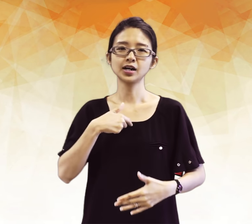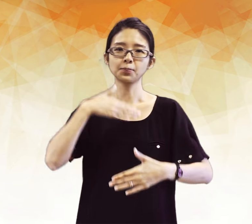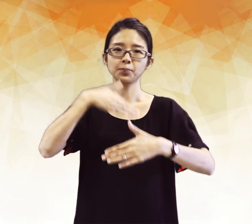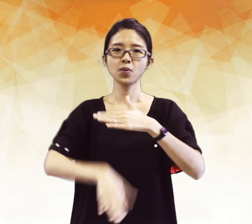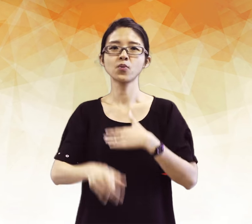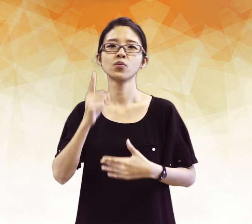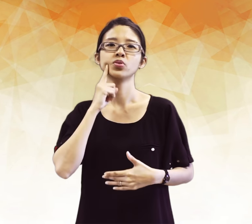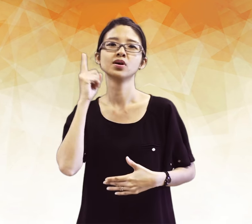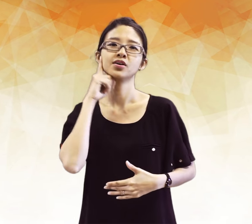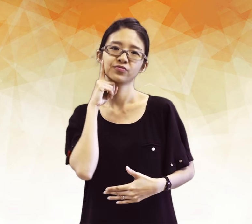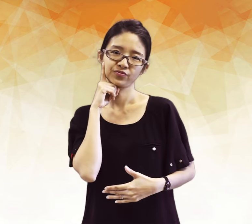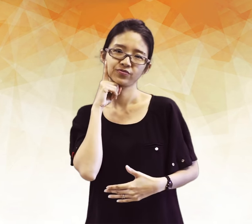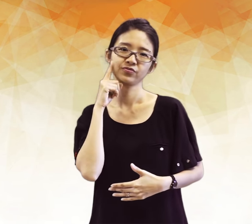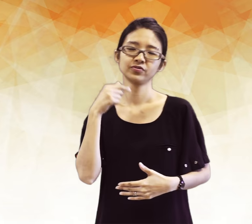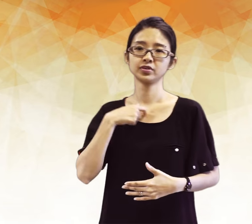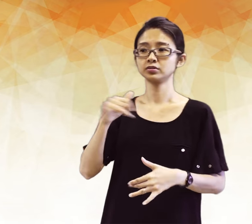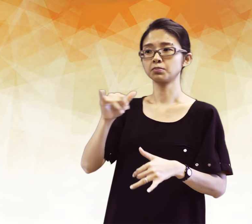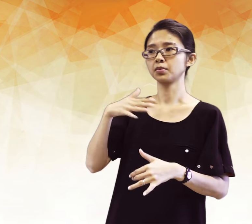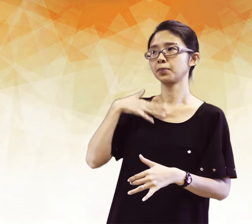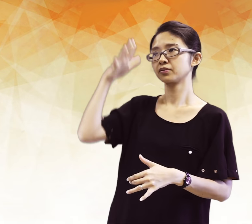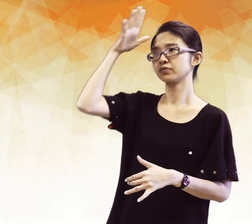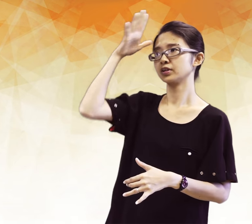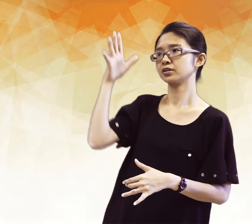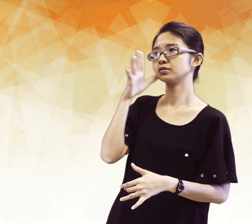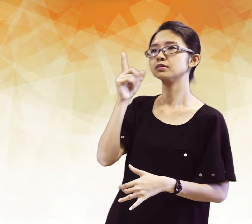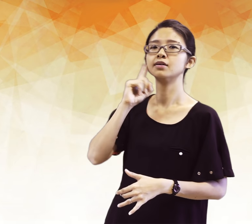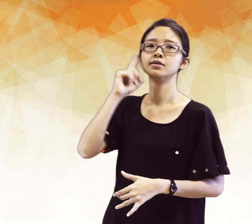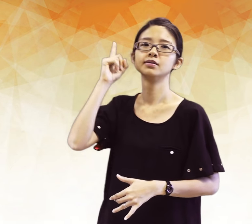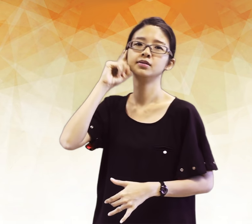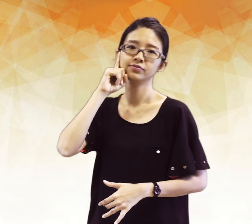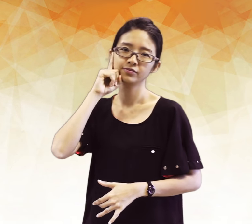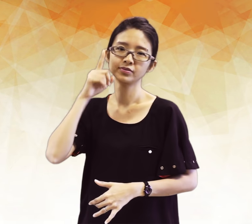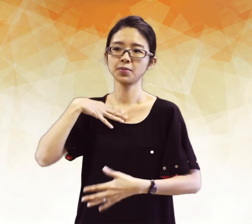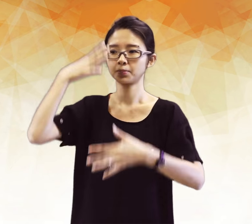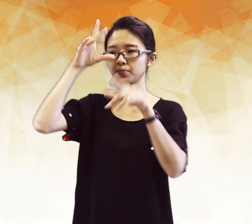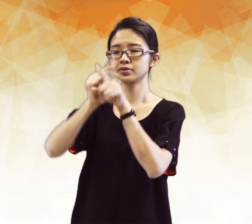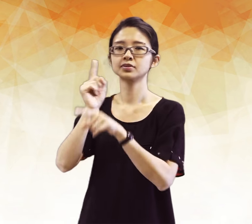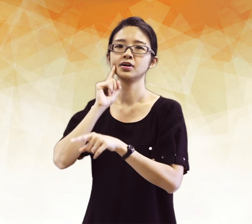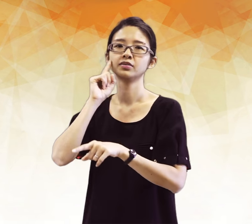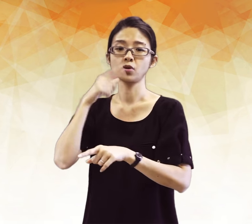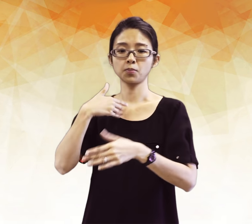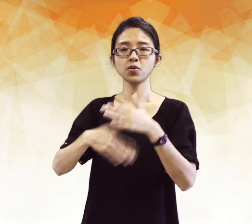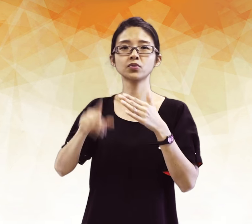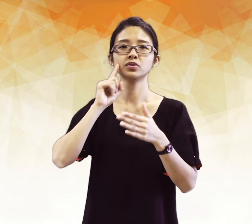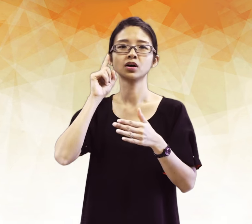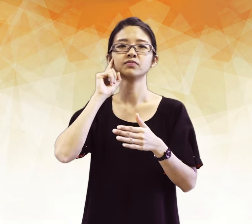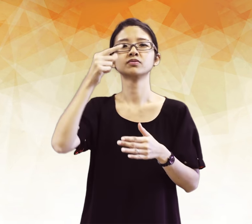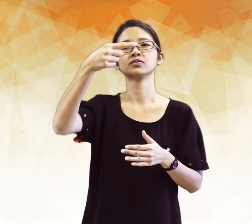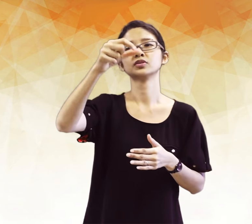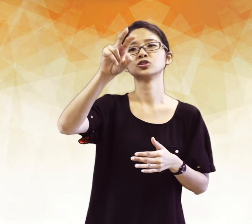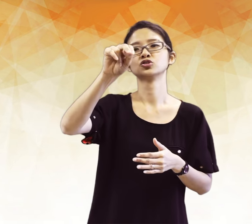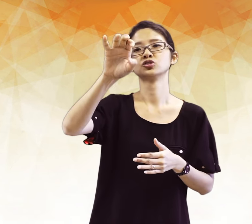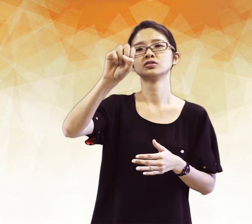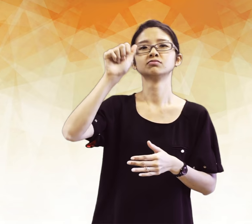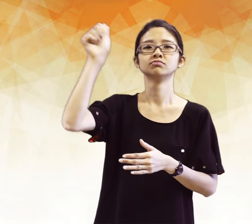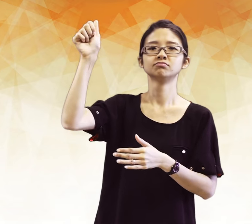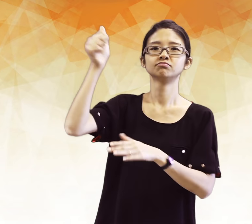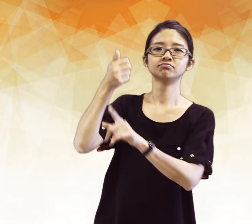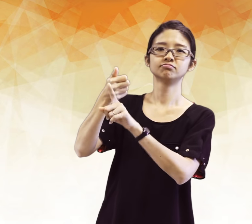I was born Deaf to Deaf parents. My brother is Deaf too. It happens to be in our family genes.